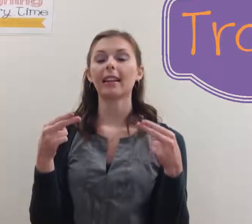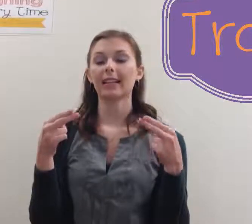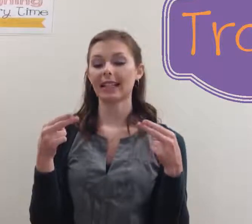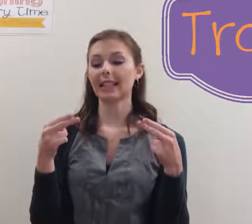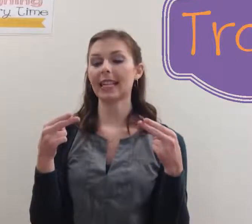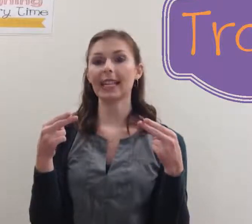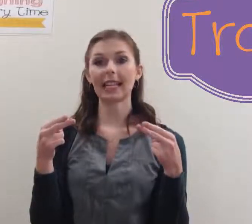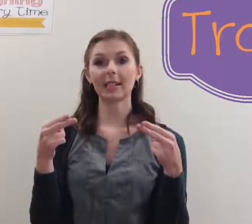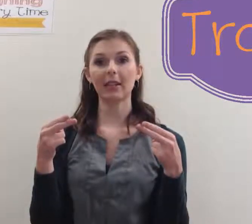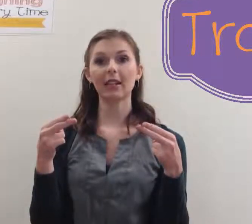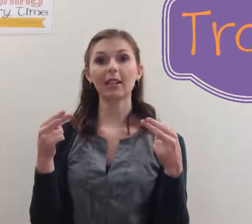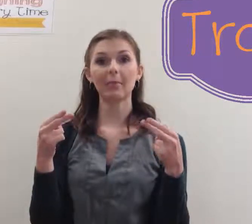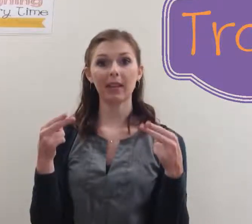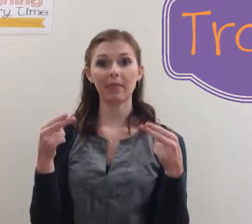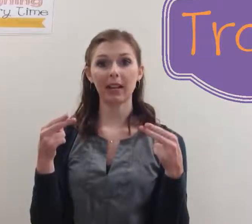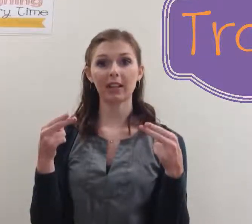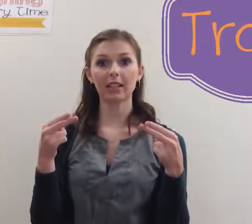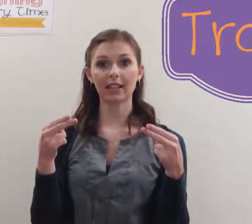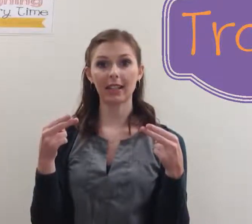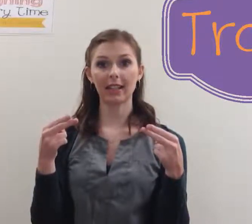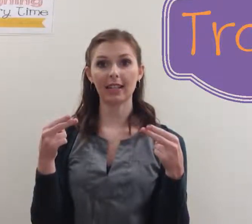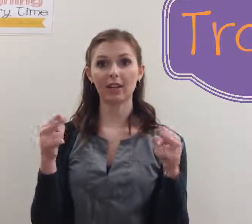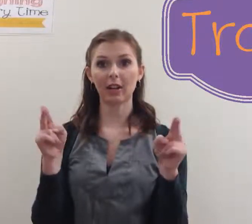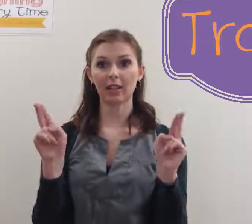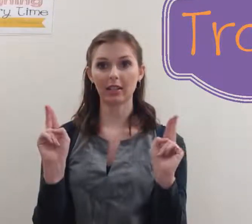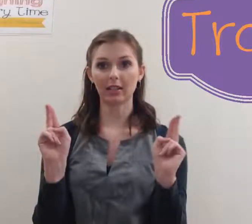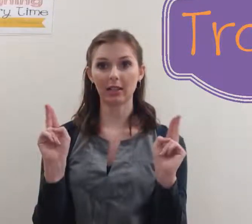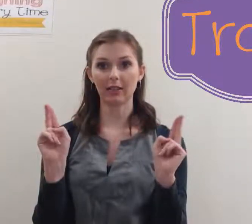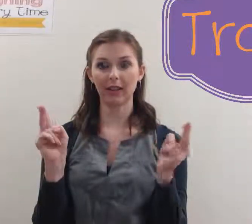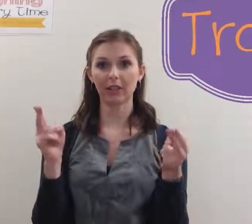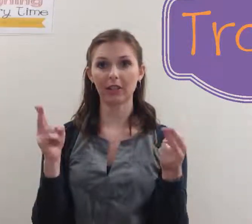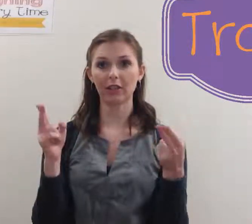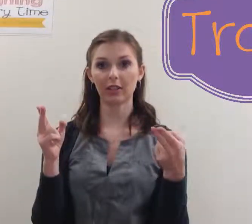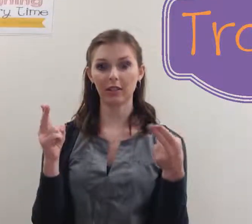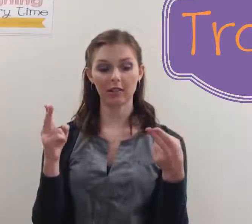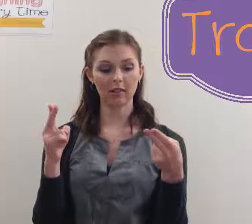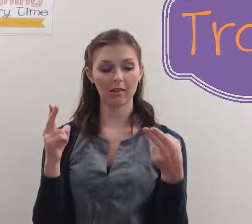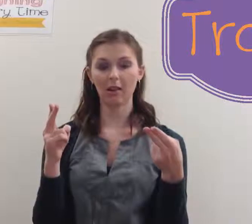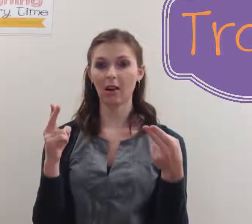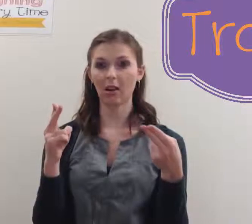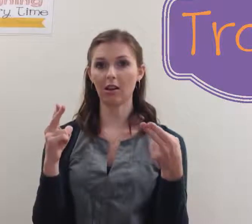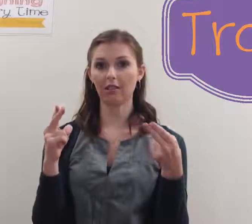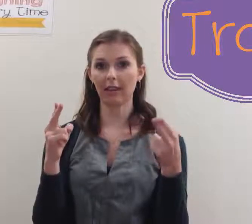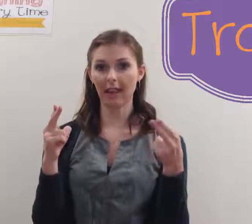That's the index finger and middle finger extended, the rest of your fingers are all